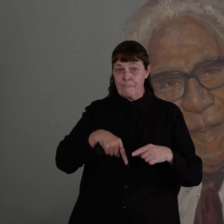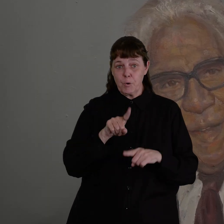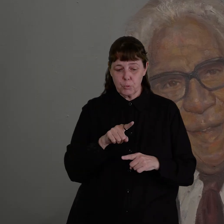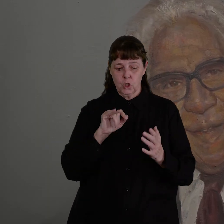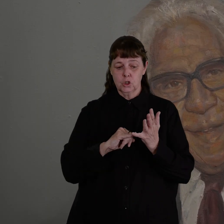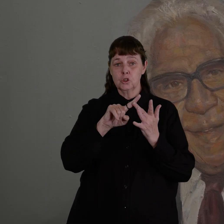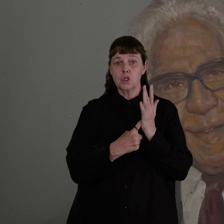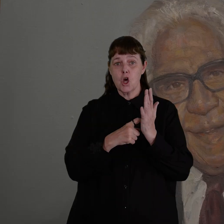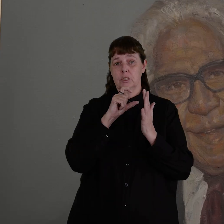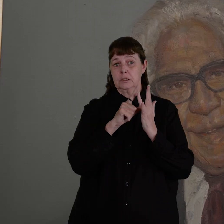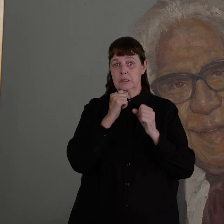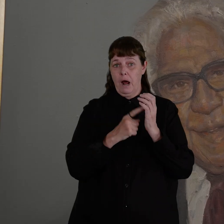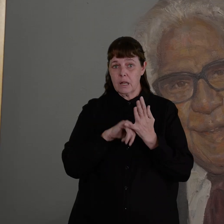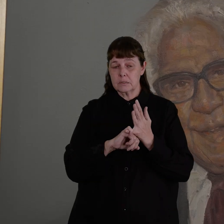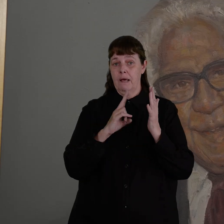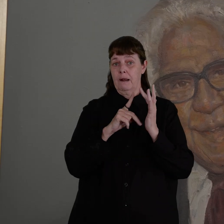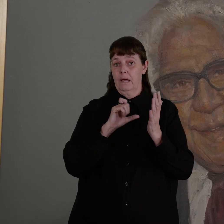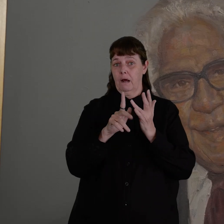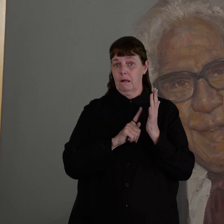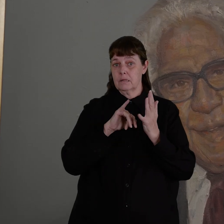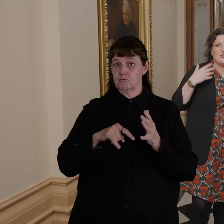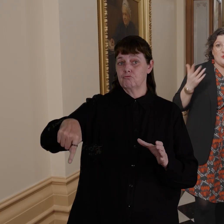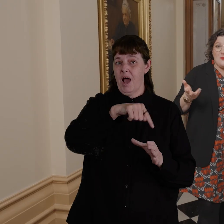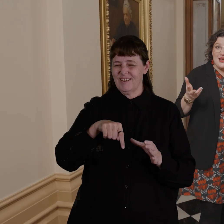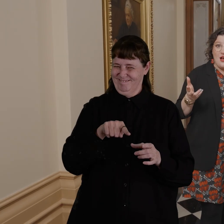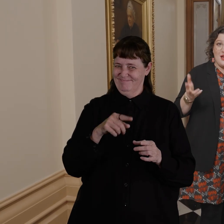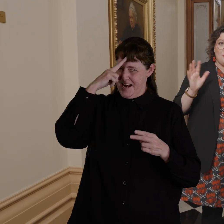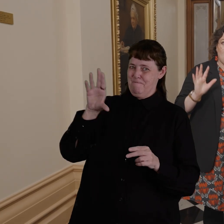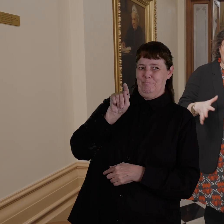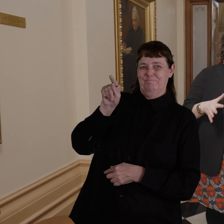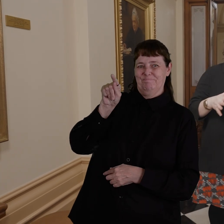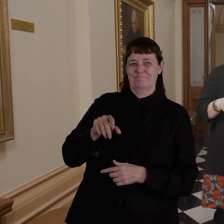after pur former Governor of South Australia. We'll make our way through the rest of the